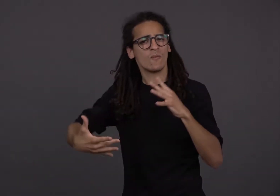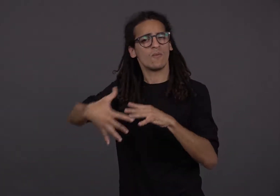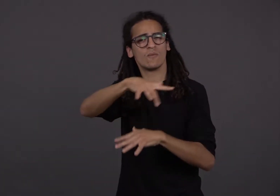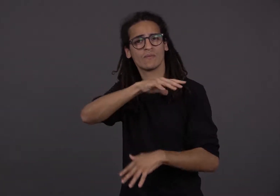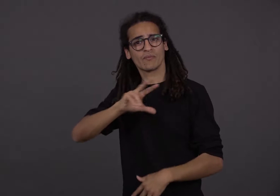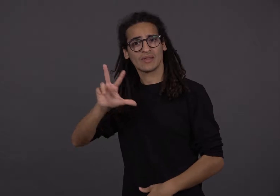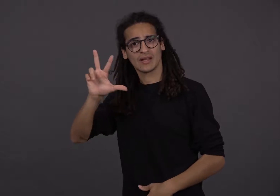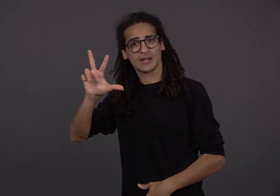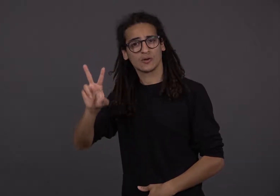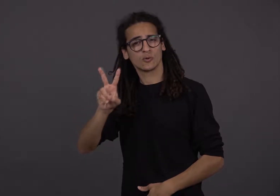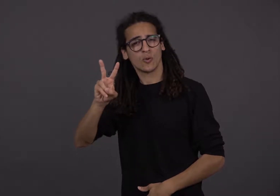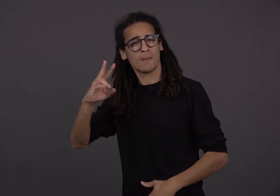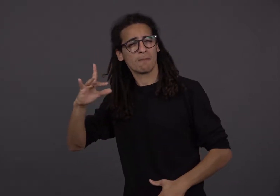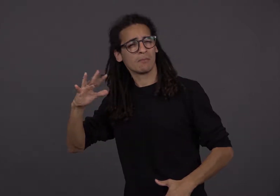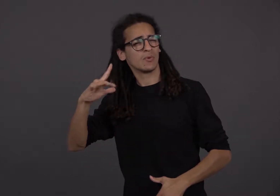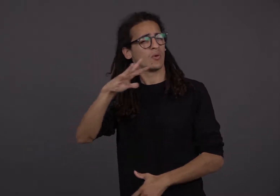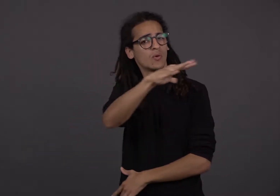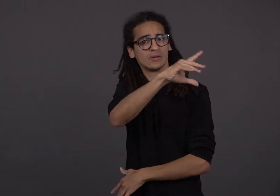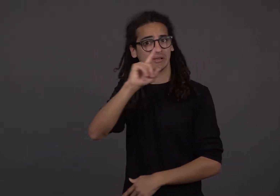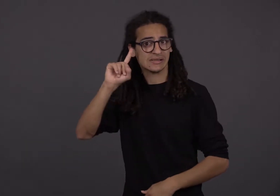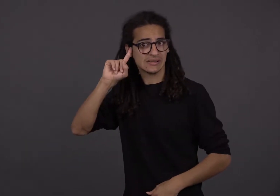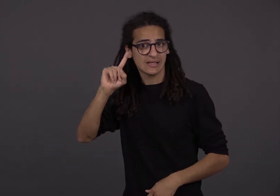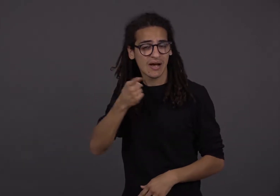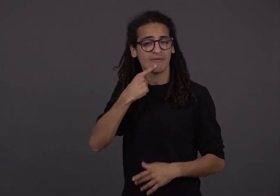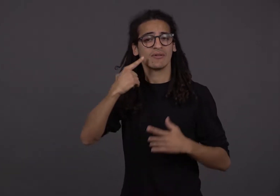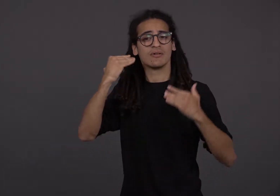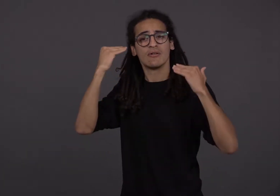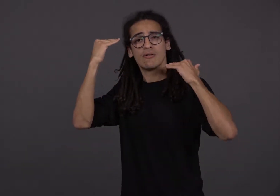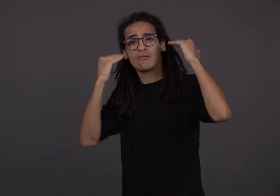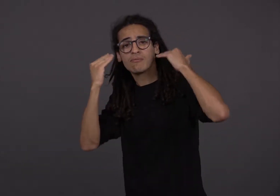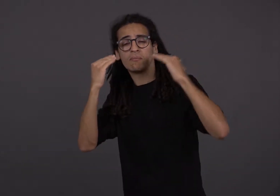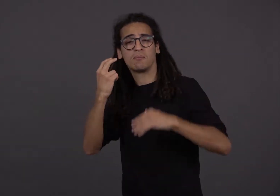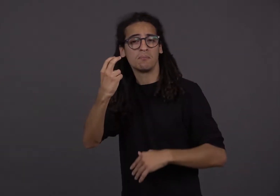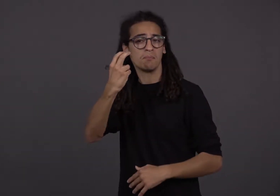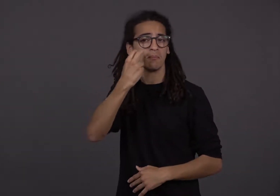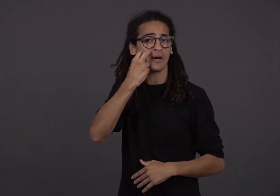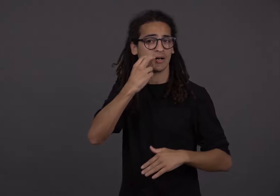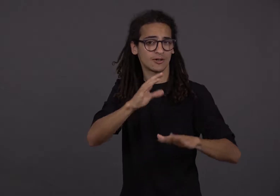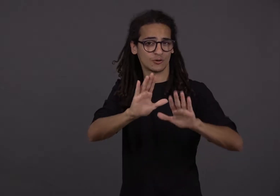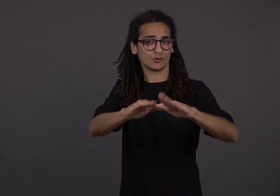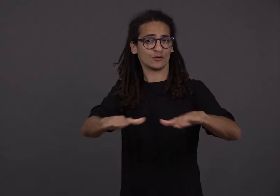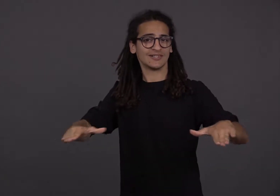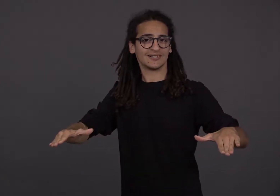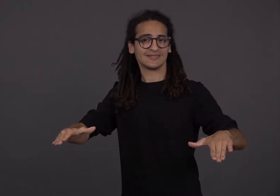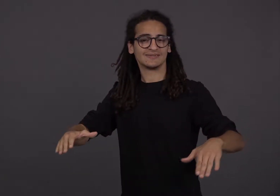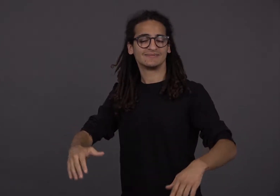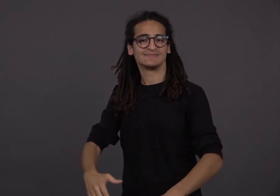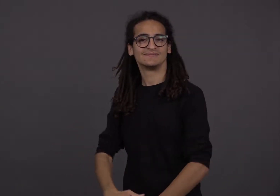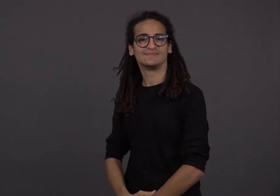for the 32 million children around the world who are deaf, hard of hearing or deaf-blind."